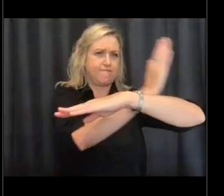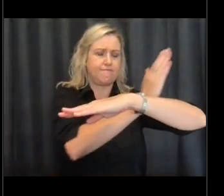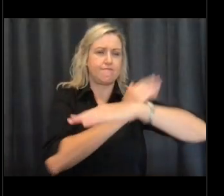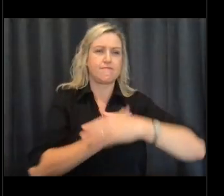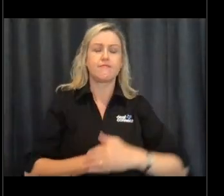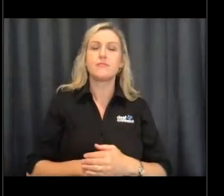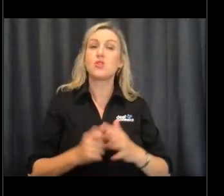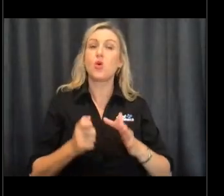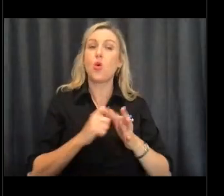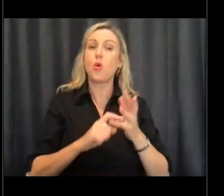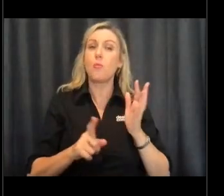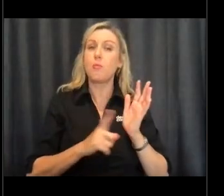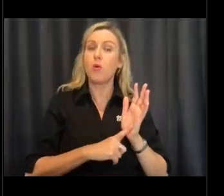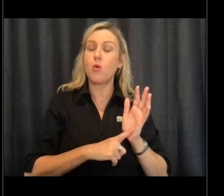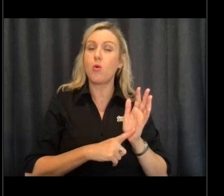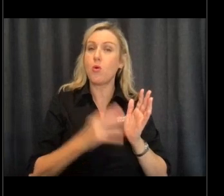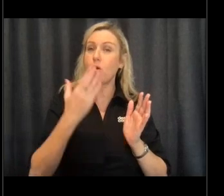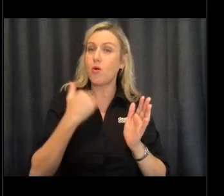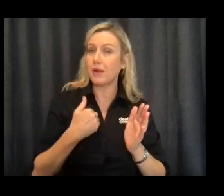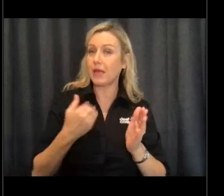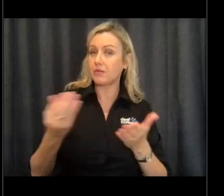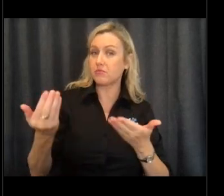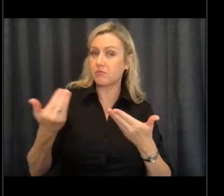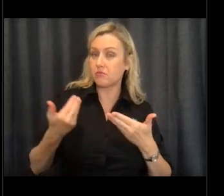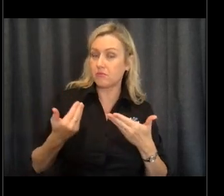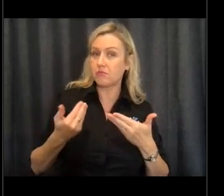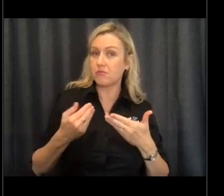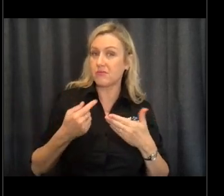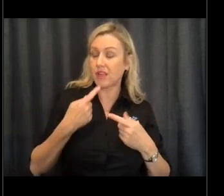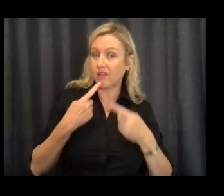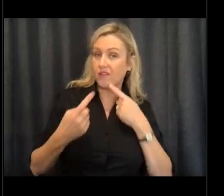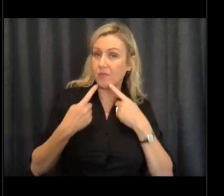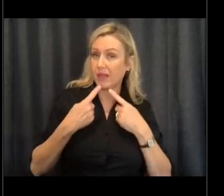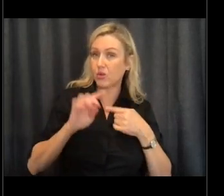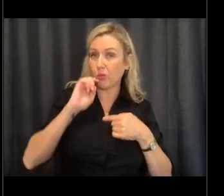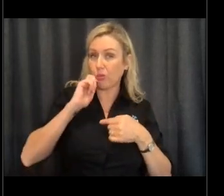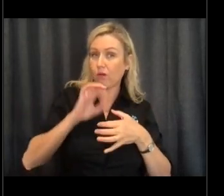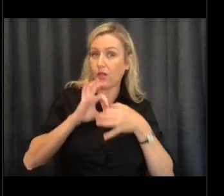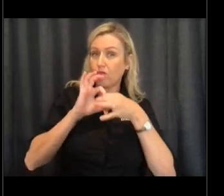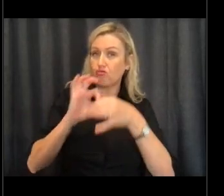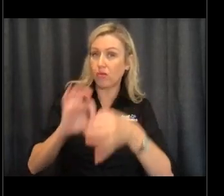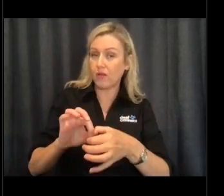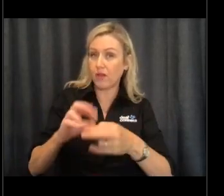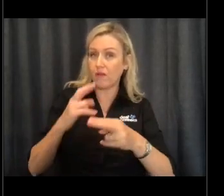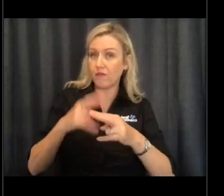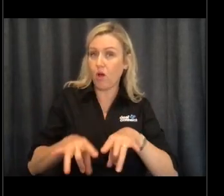mind just letting us know if your content will apply today Australia wide? Yes.